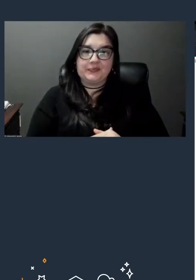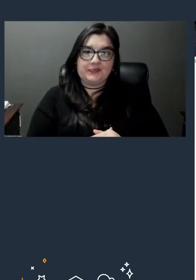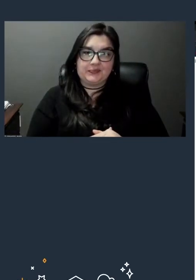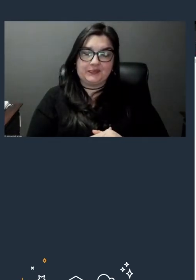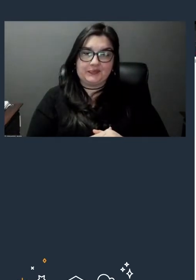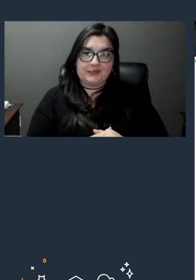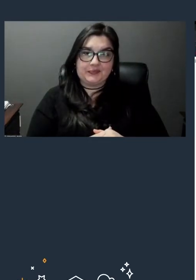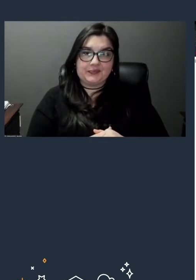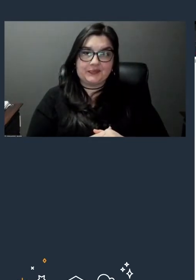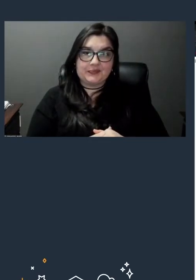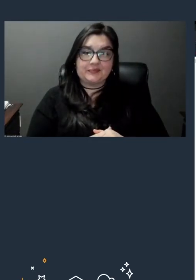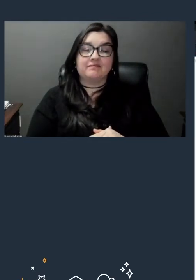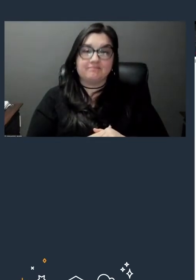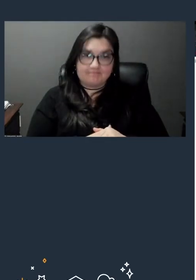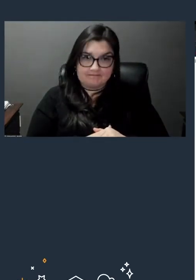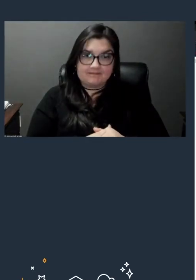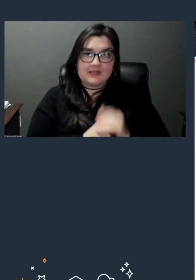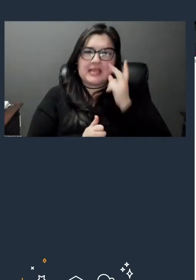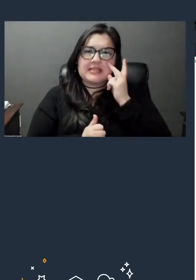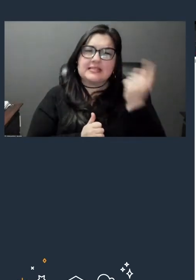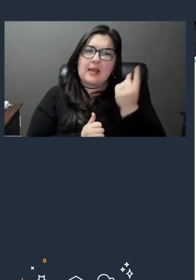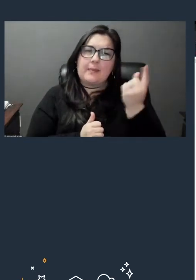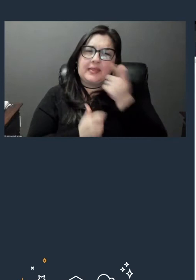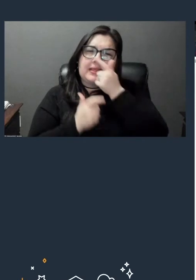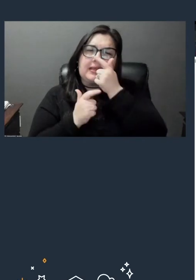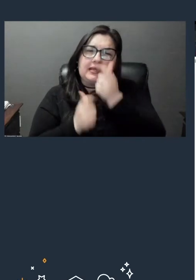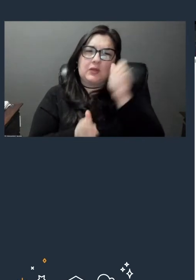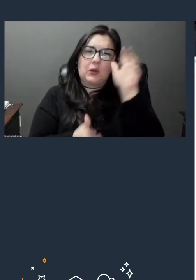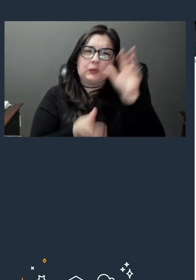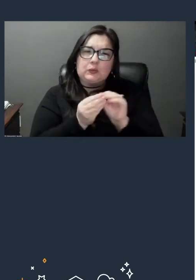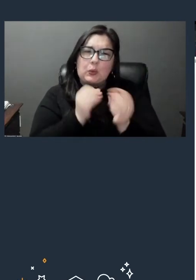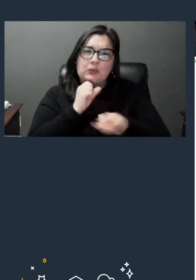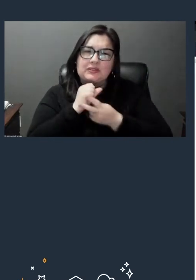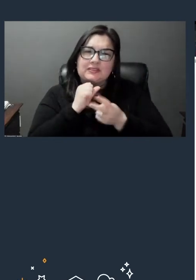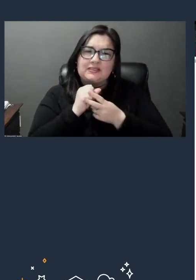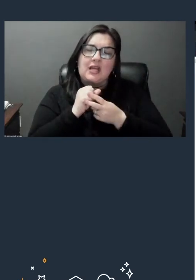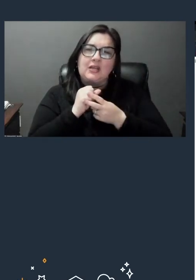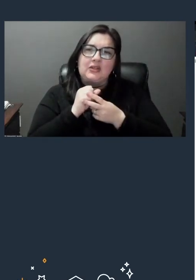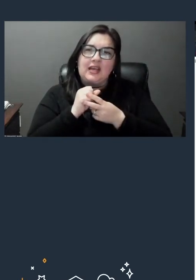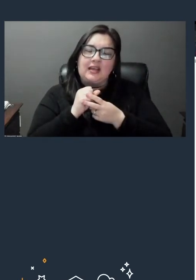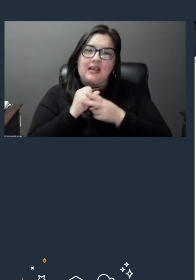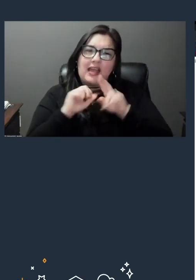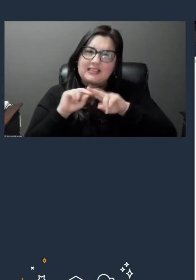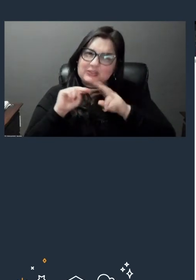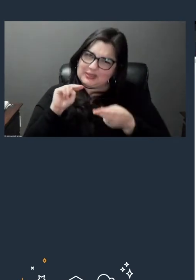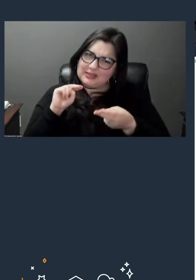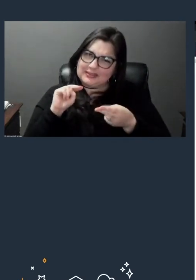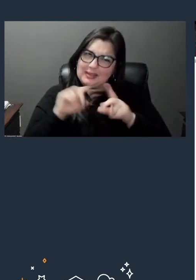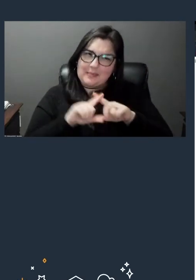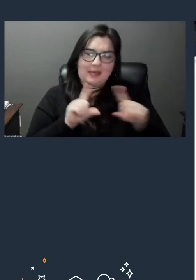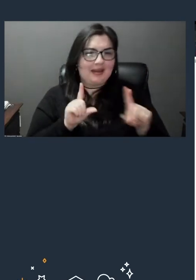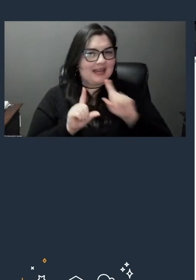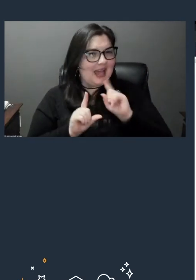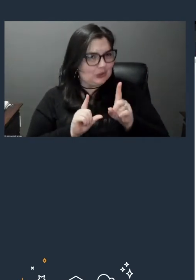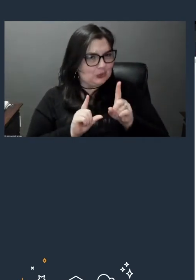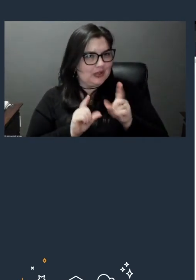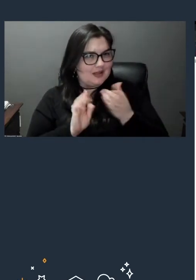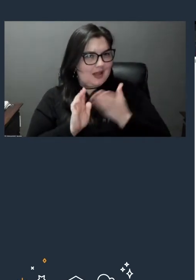Here I see something interesting. My total storage is actually decreasing, but my actual object count is increasing.